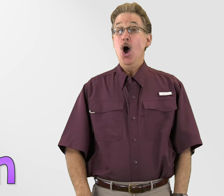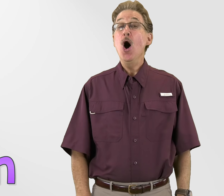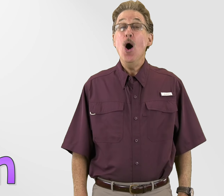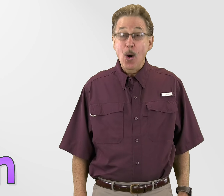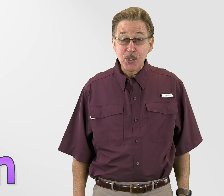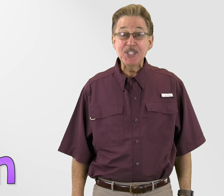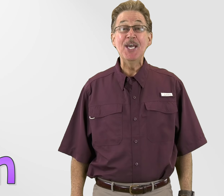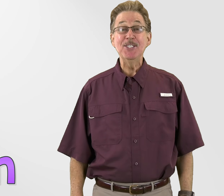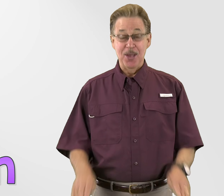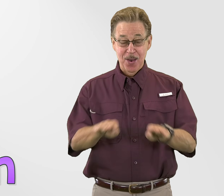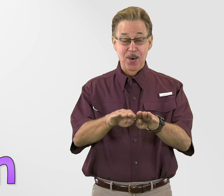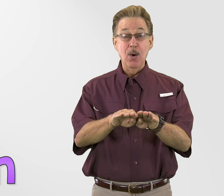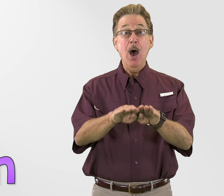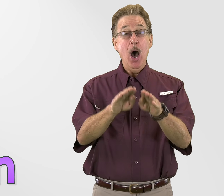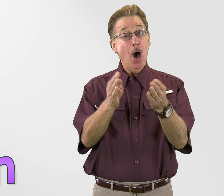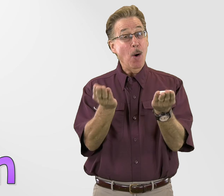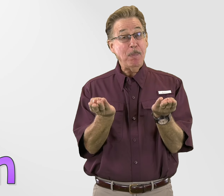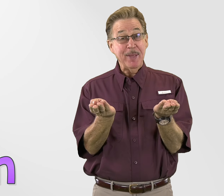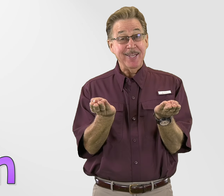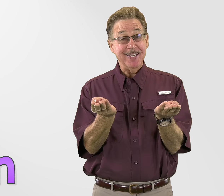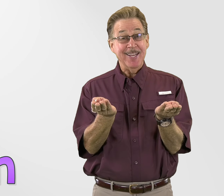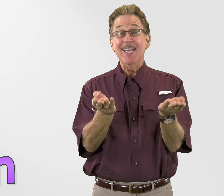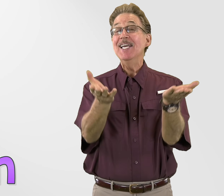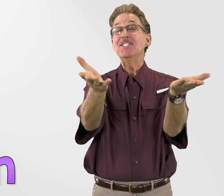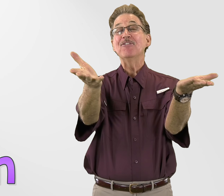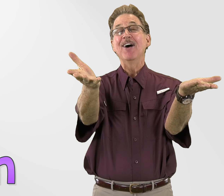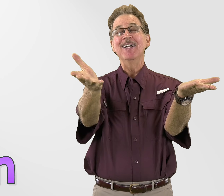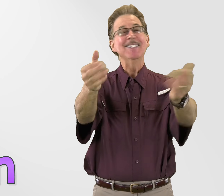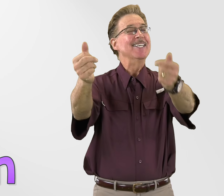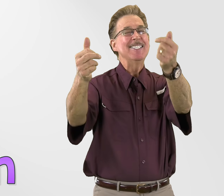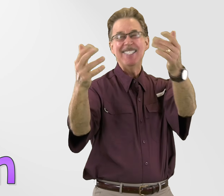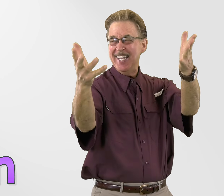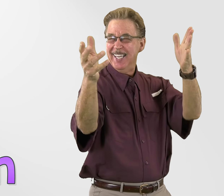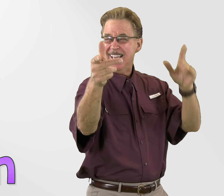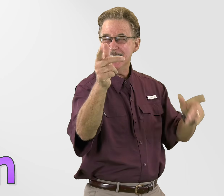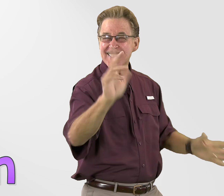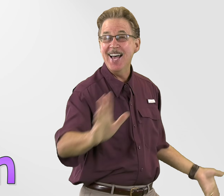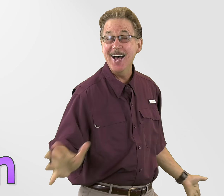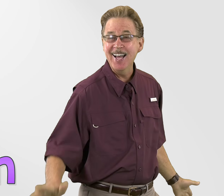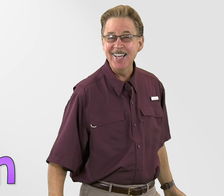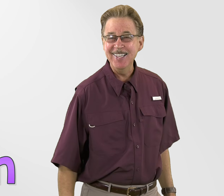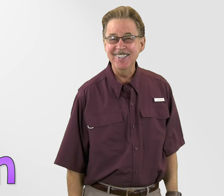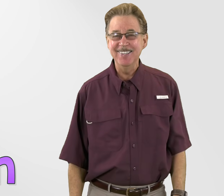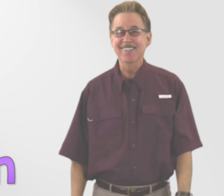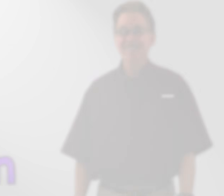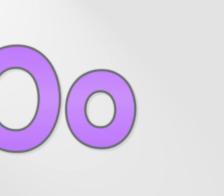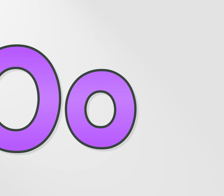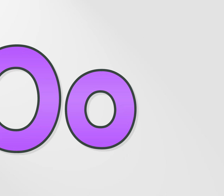O o says /o/ open It's fun to sing and sign